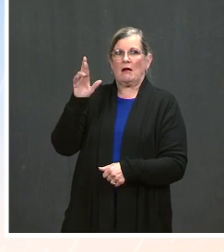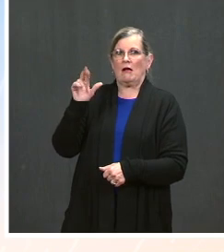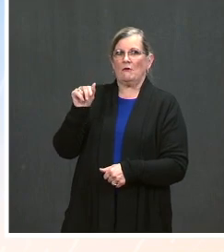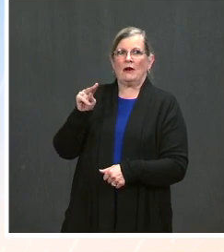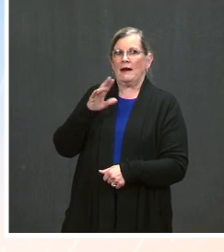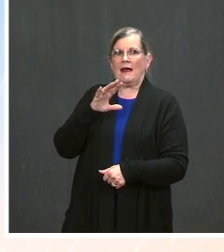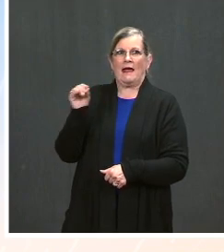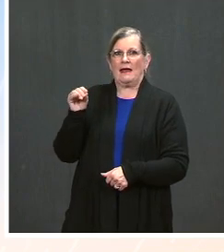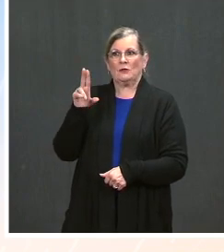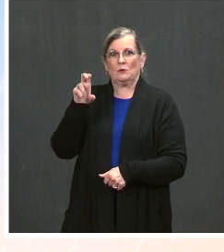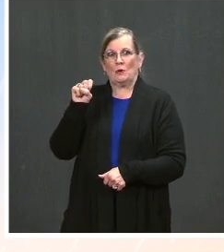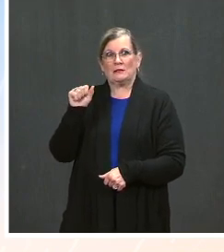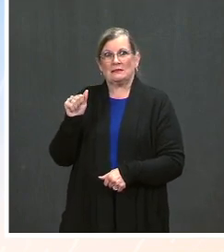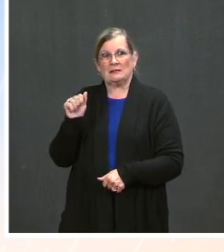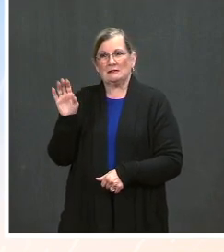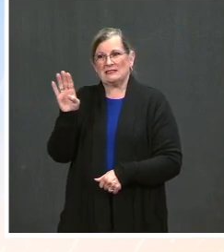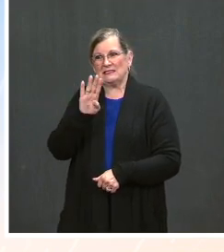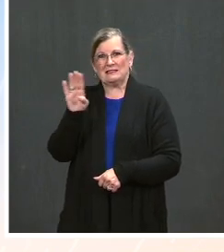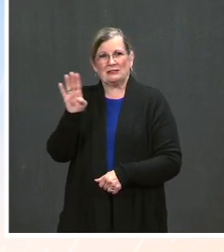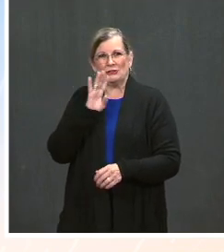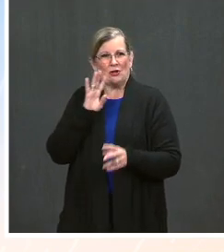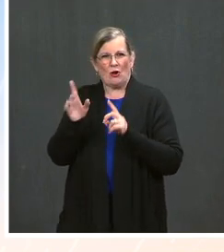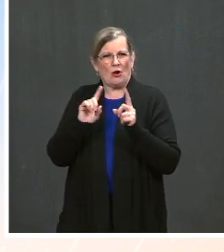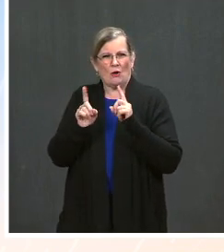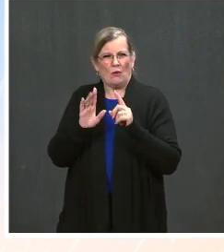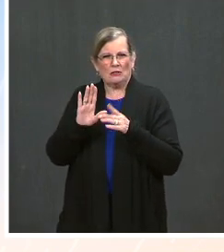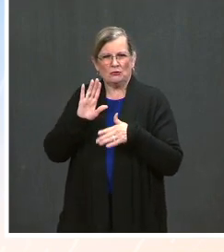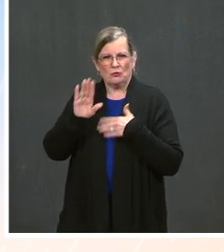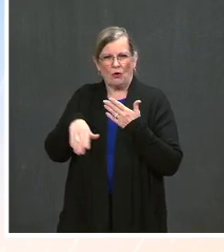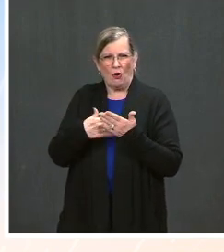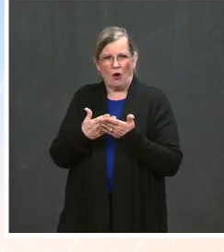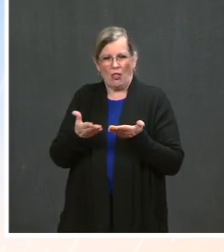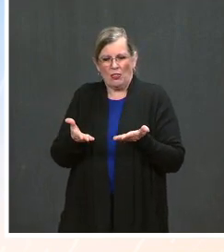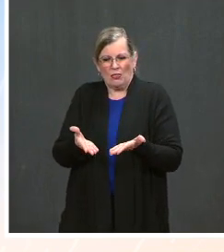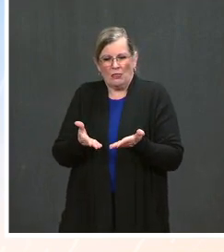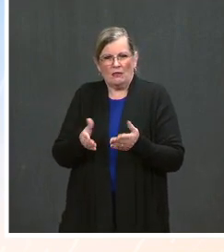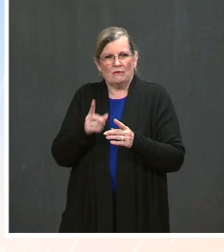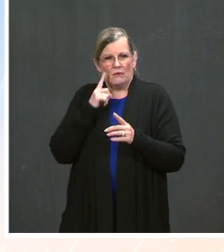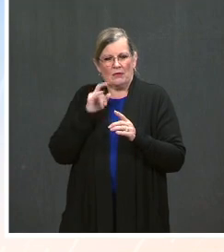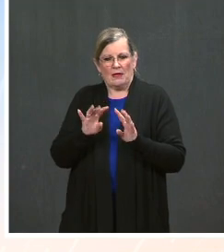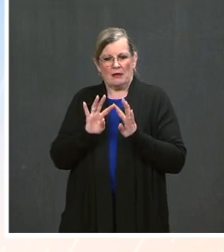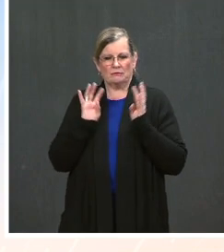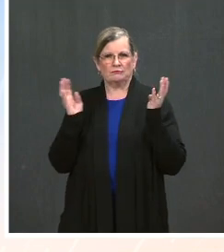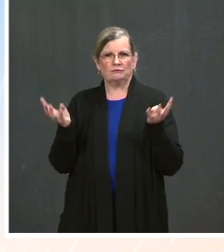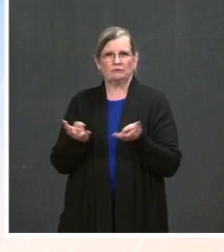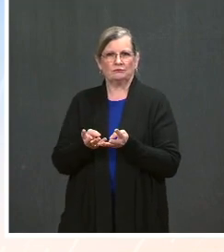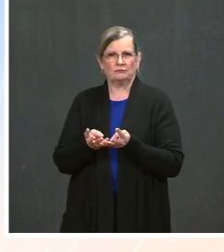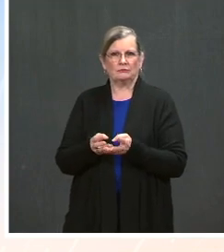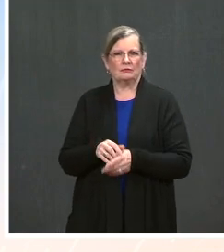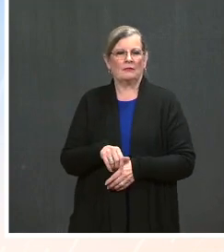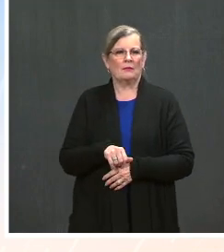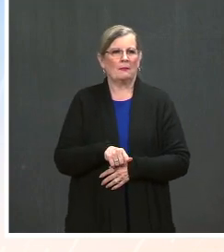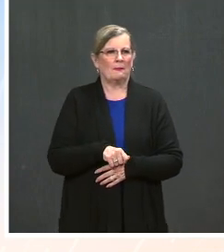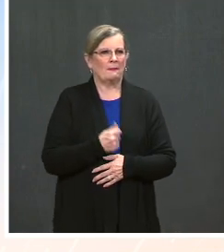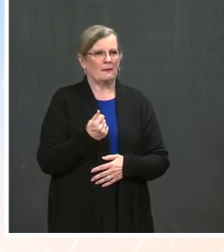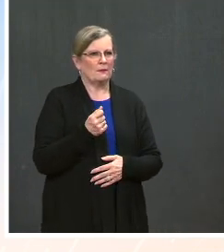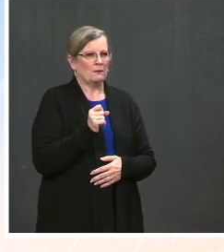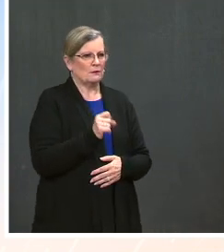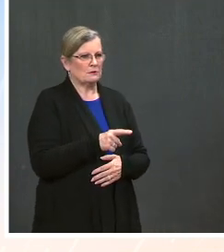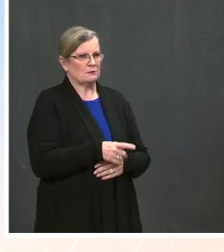The Press: On the southern border of the United States, Customs and Border Protection has some new preliminary numbers about unaccompanied minors crossing in March,